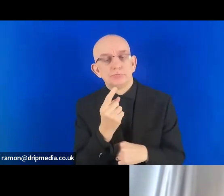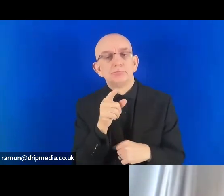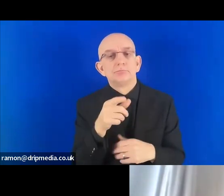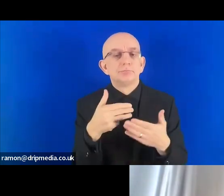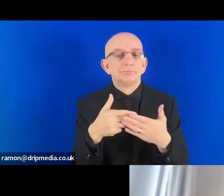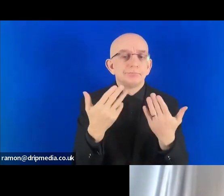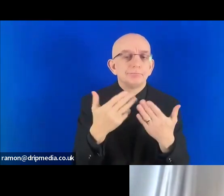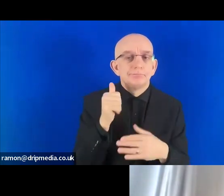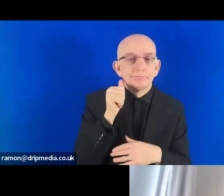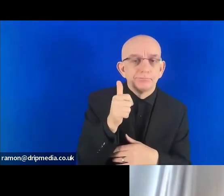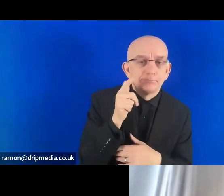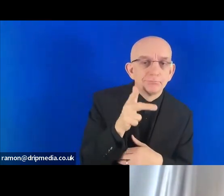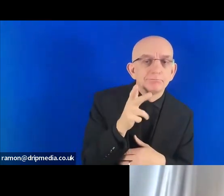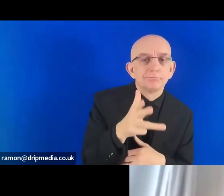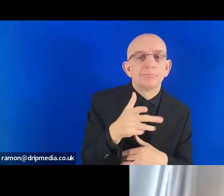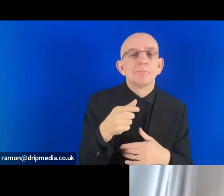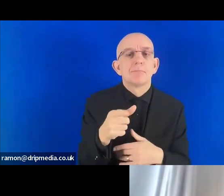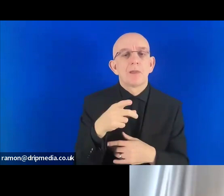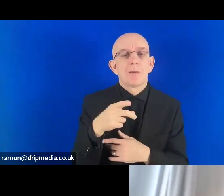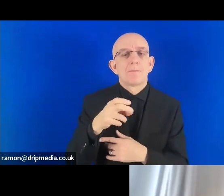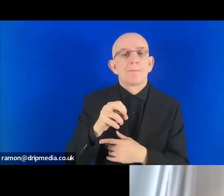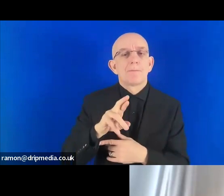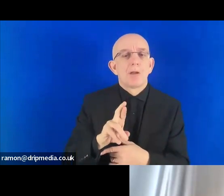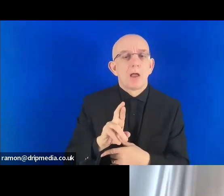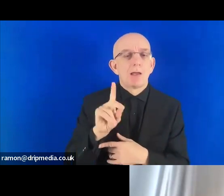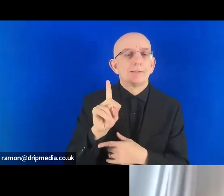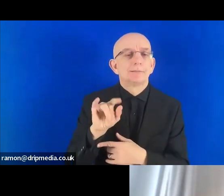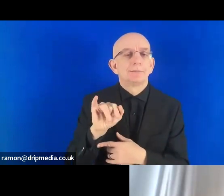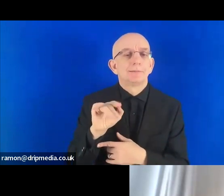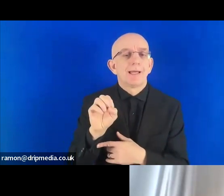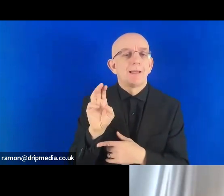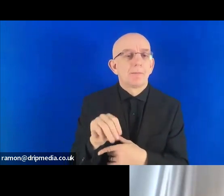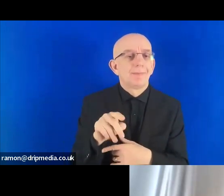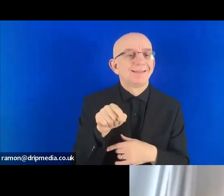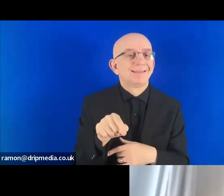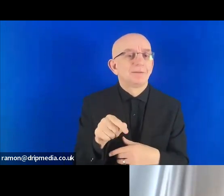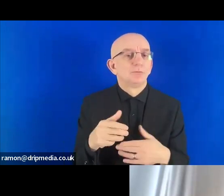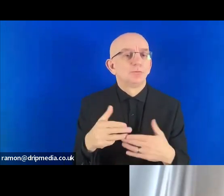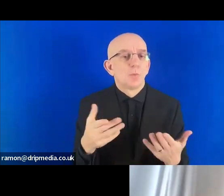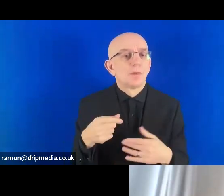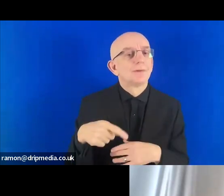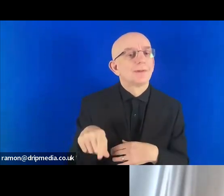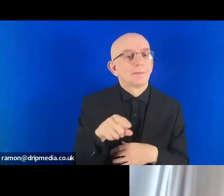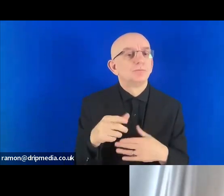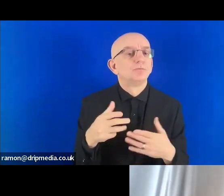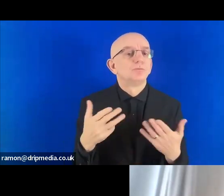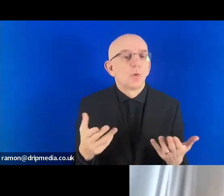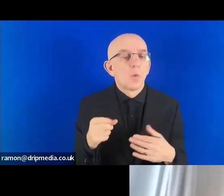So transport from your home to the airport and then we will double that. So you have the same money to get back home.